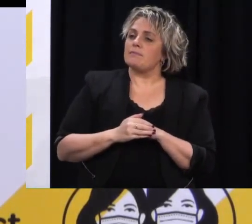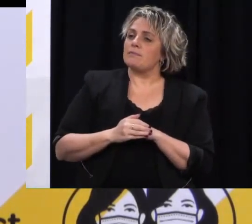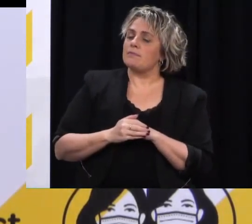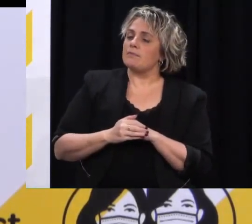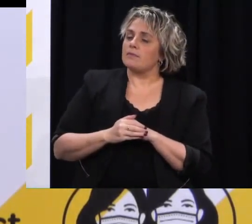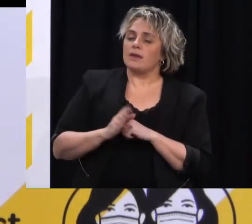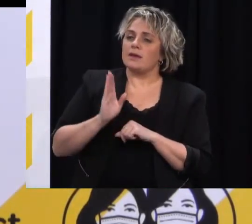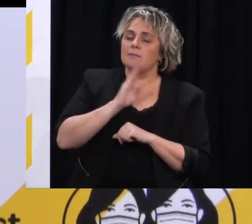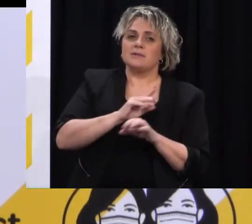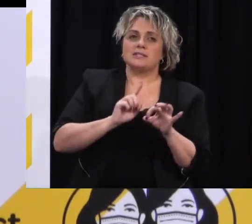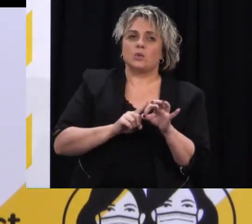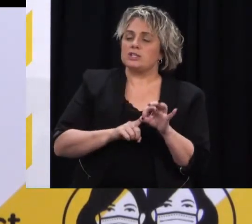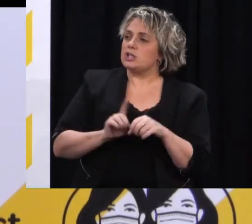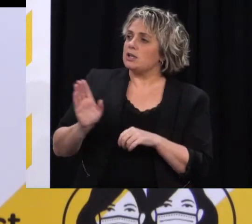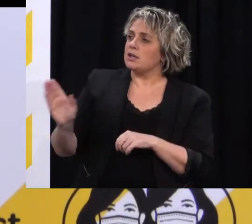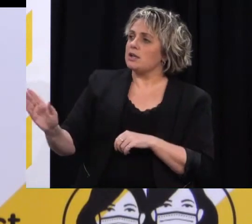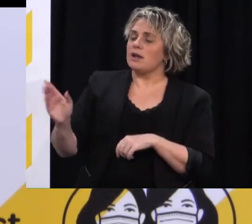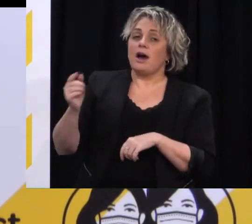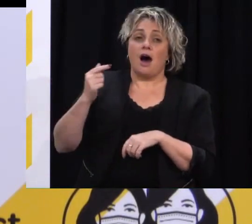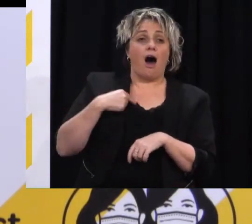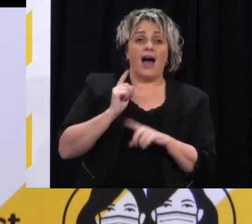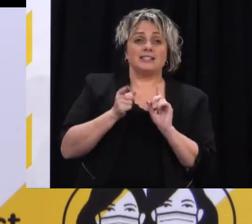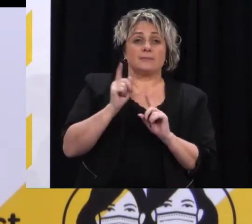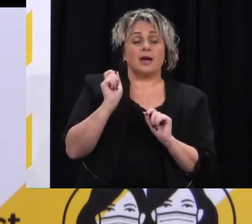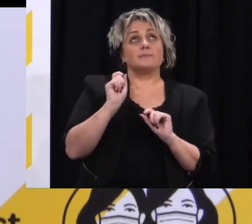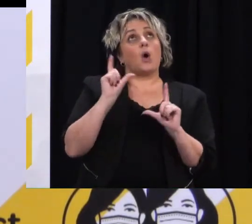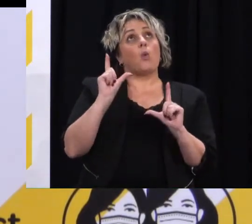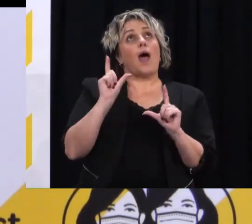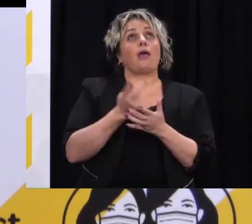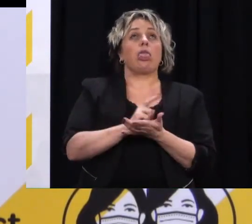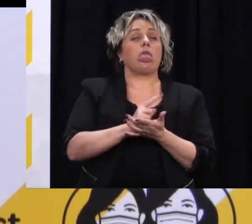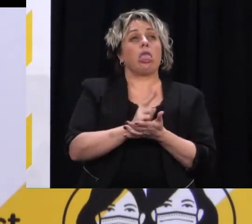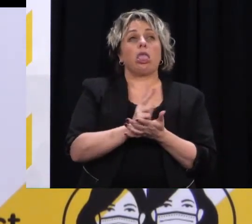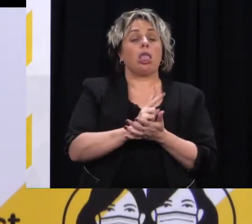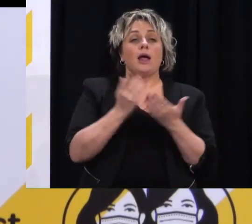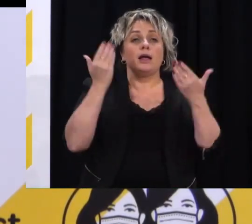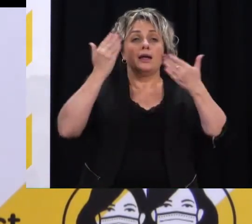remaining possible theories that you